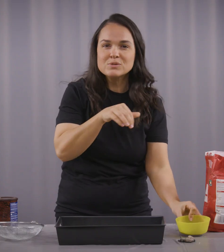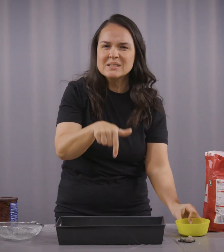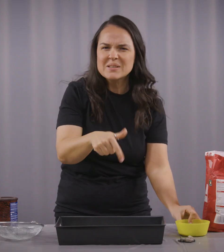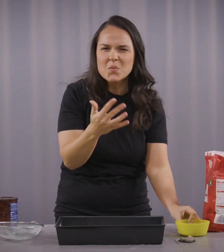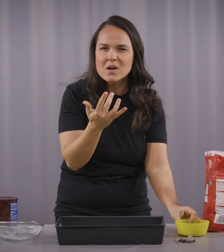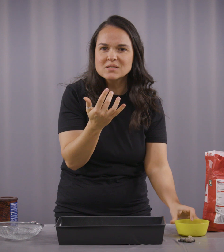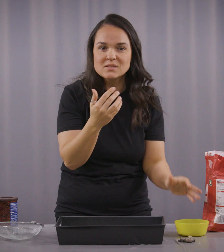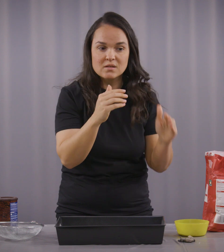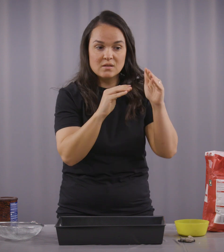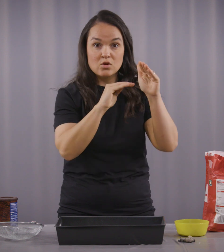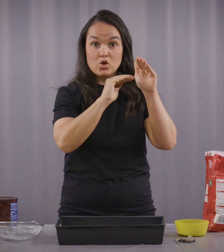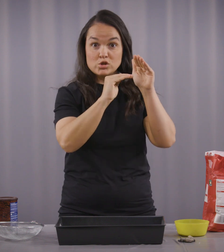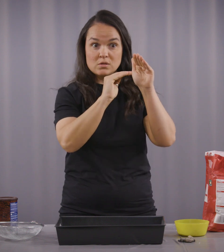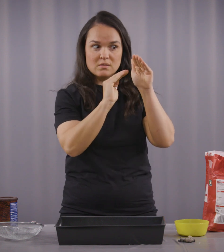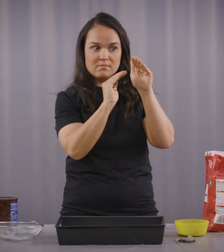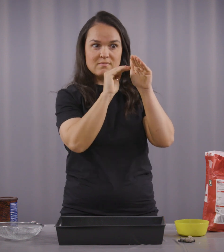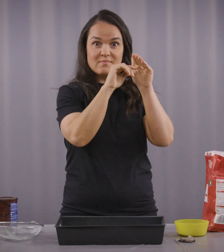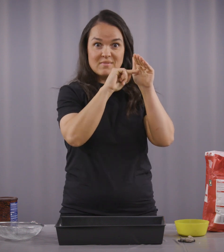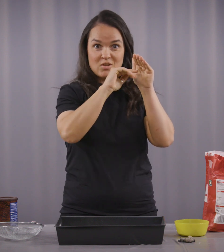These will be just below the surface of our Moon.